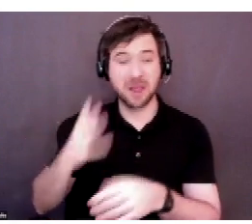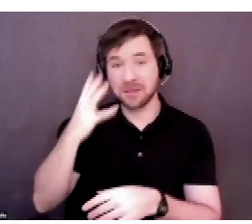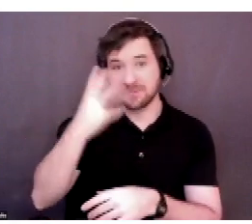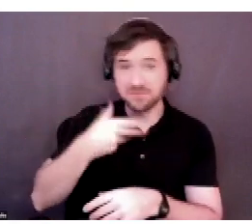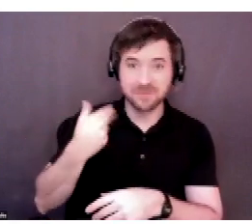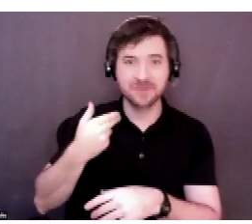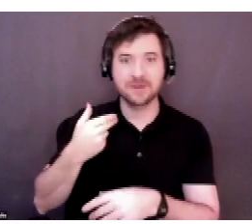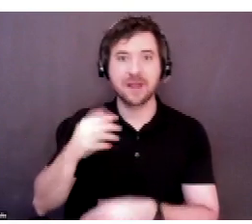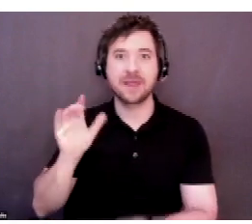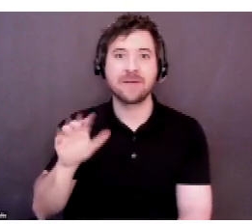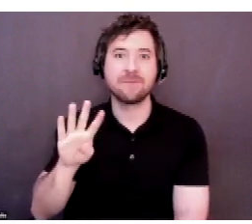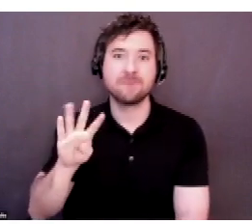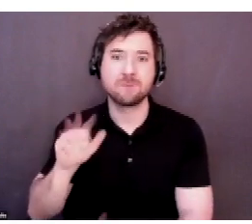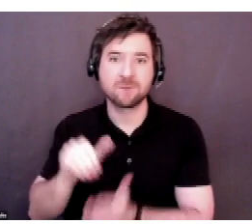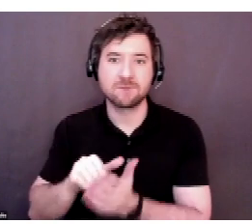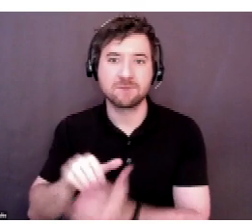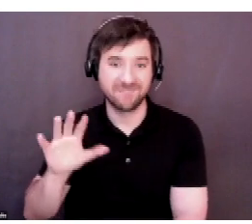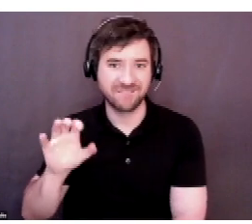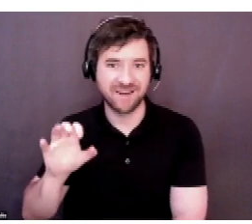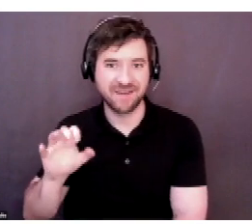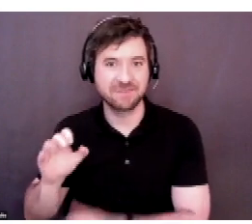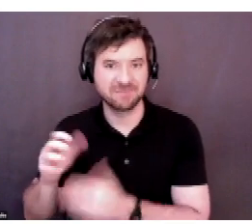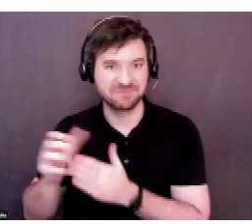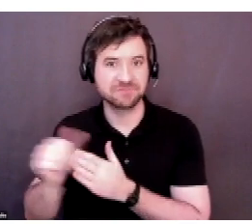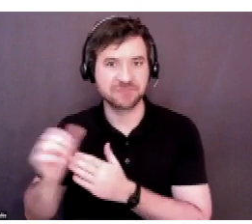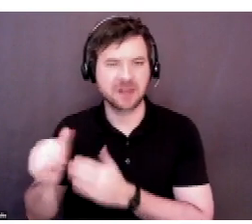do know some people who have this crib and they like it.